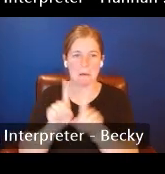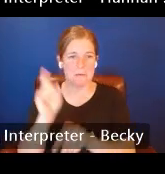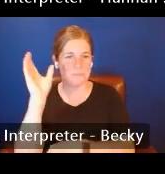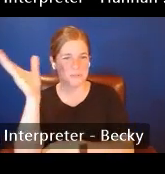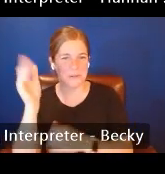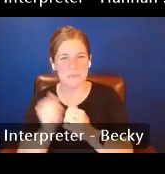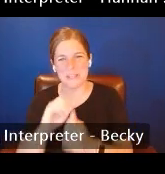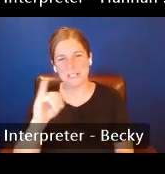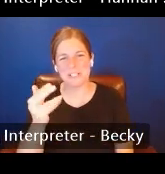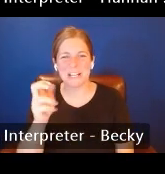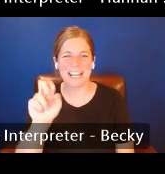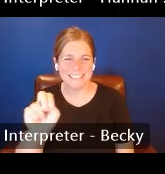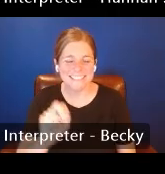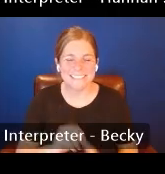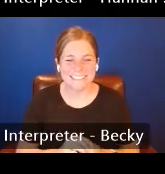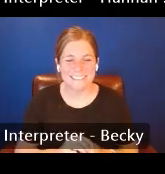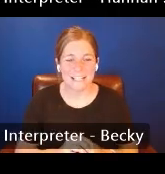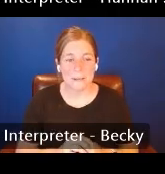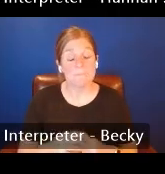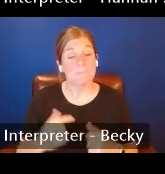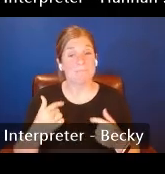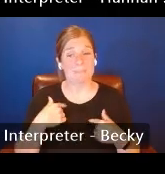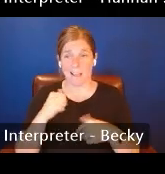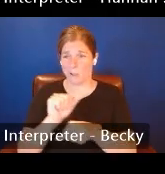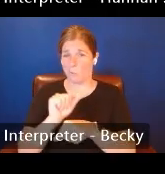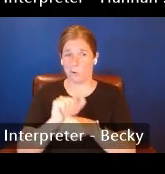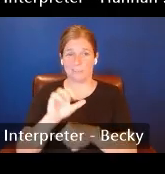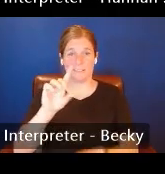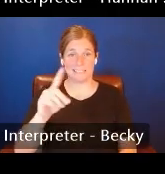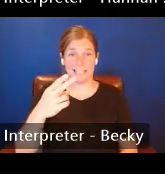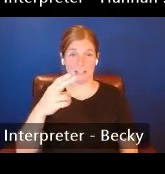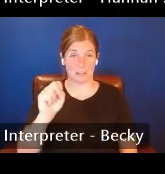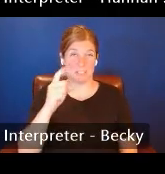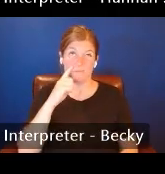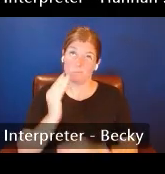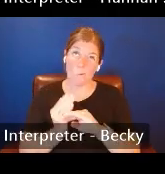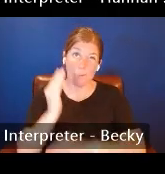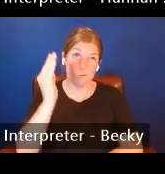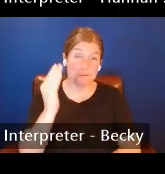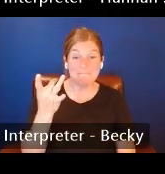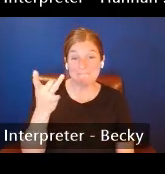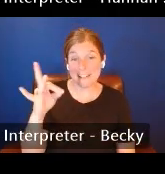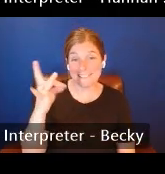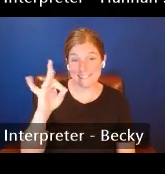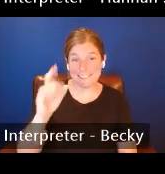I was at DHS for over 18 years, and the last four of those,